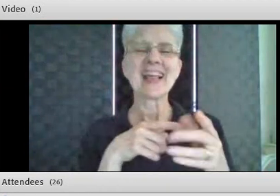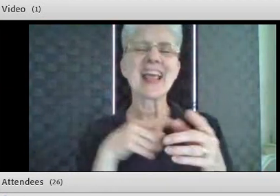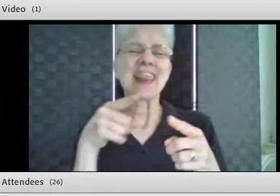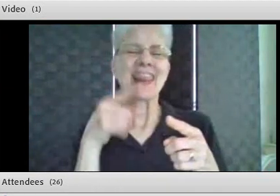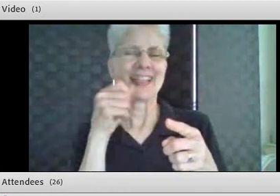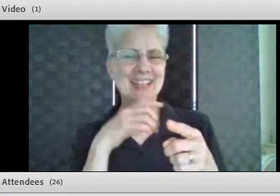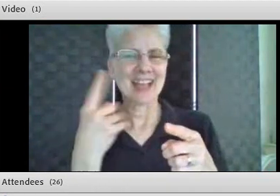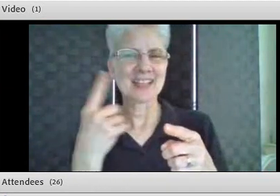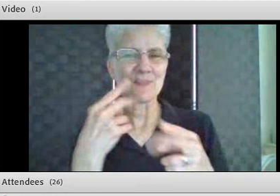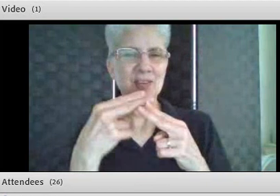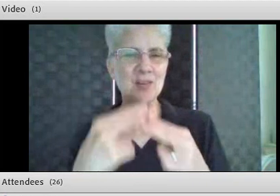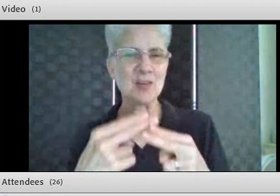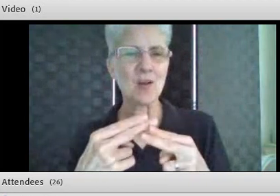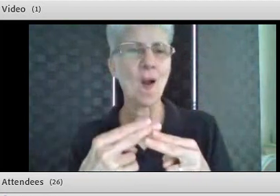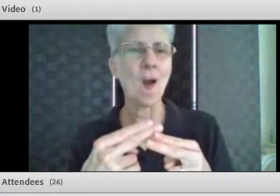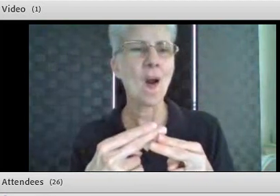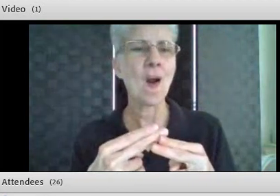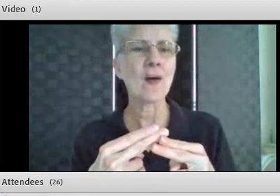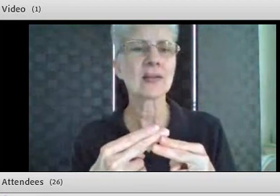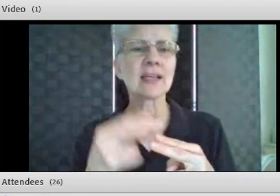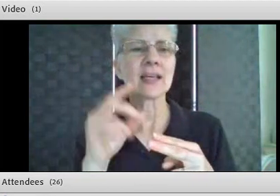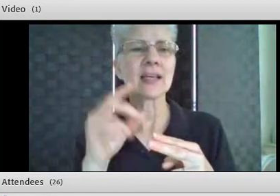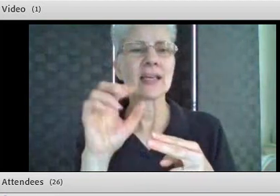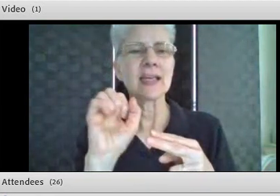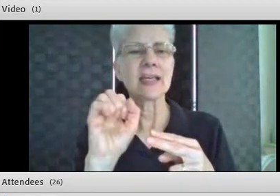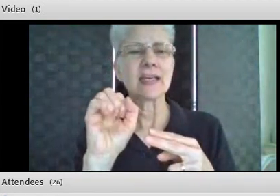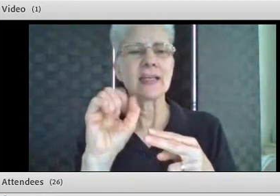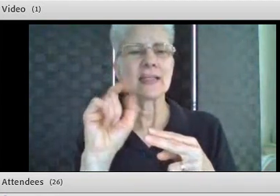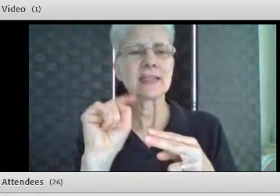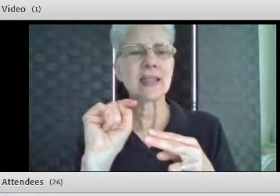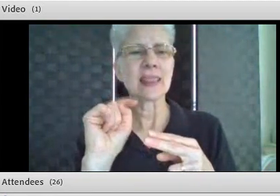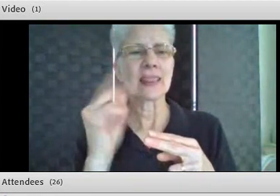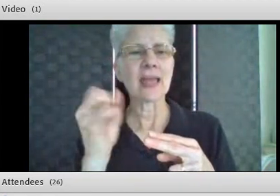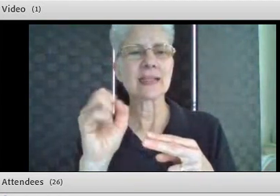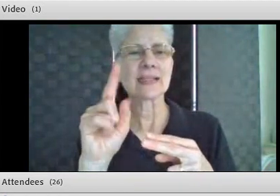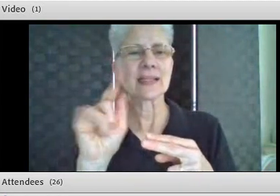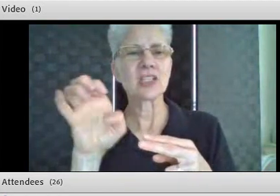I always like to point that out, so when I call my wife crazy, it's actually true.